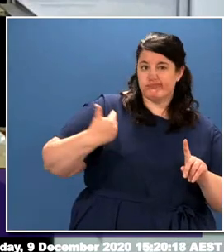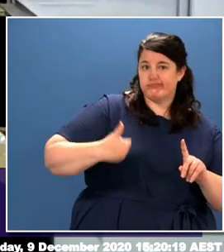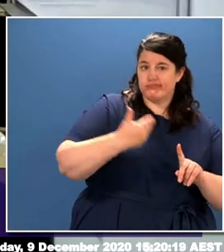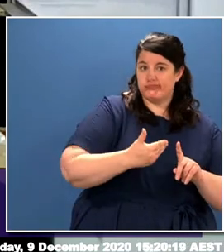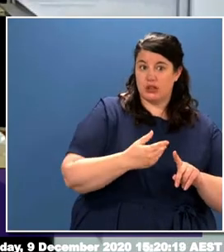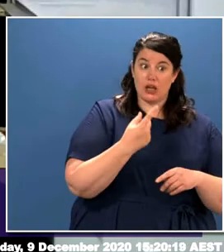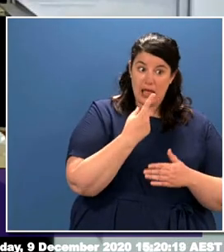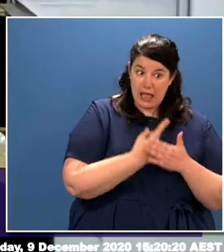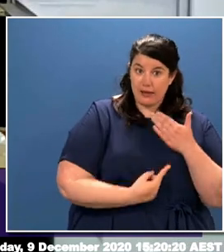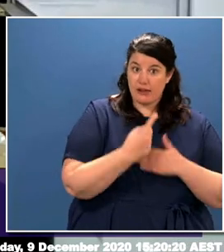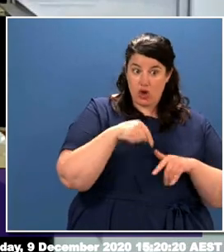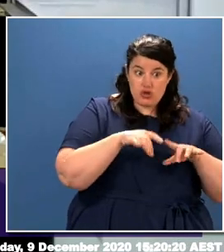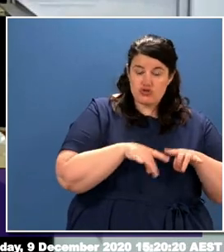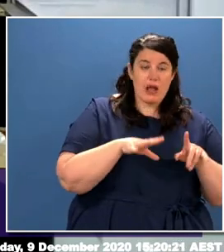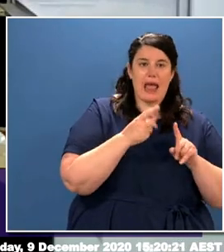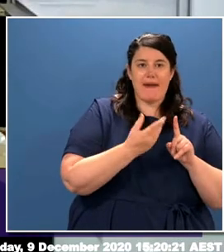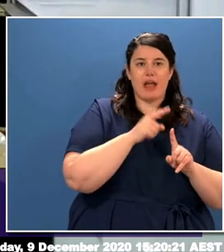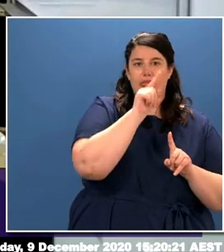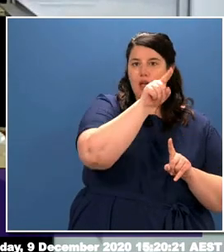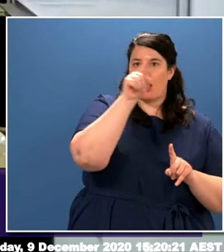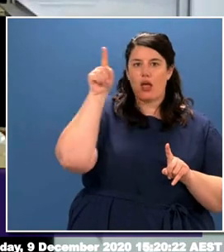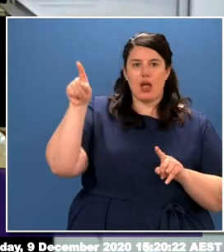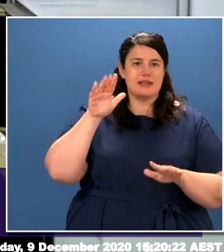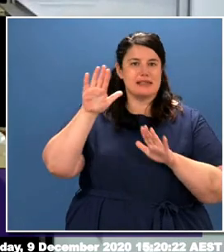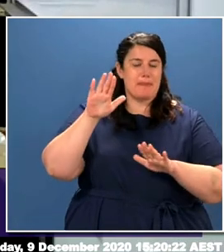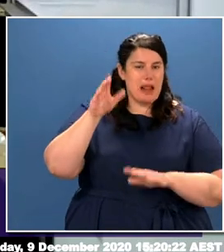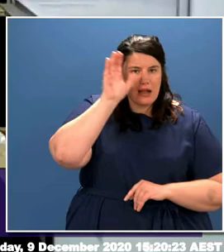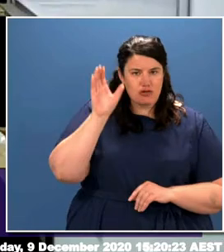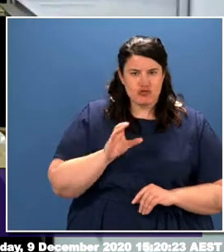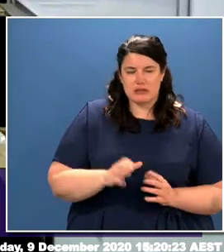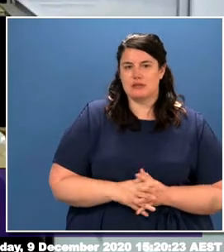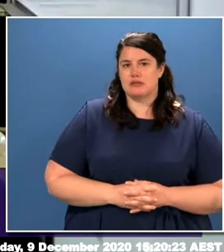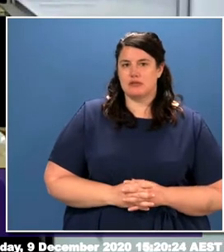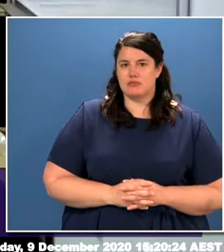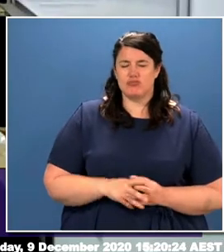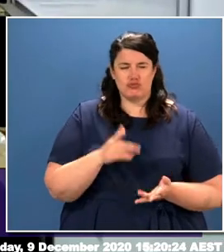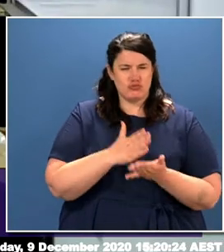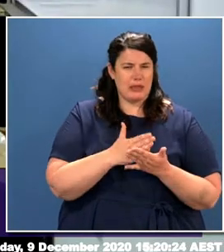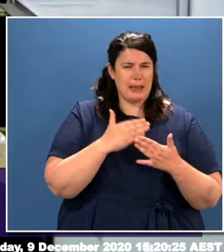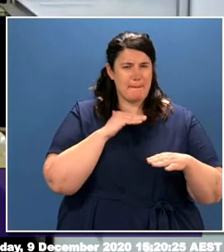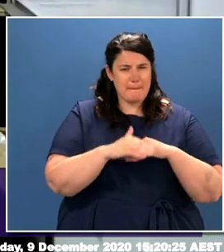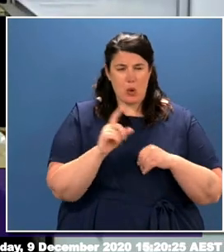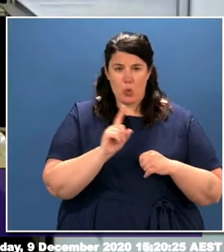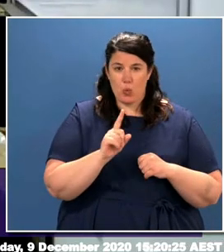here in Australia but in other OECD countries. So, and essentially what it is, it's about and particularly in a market environment